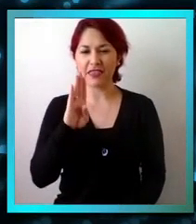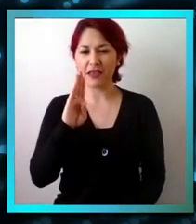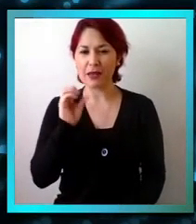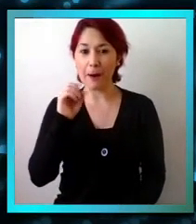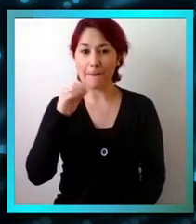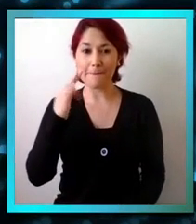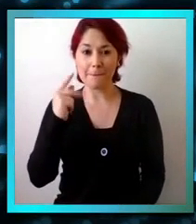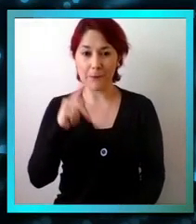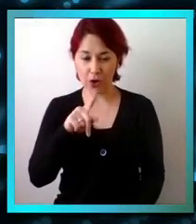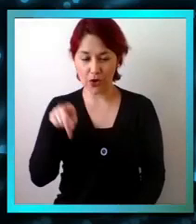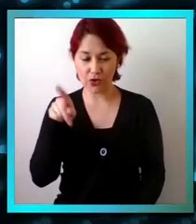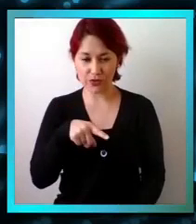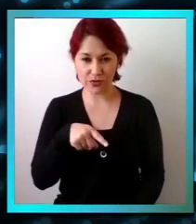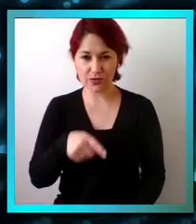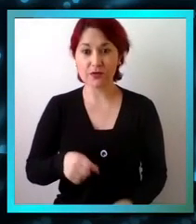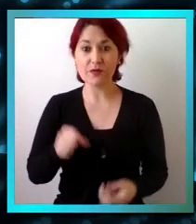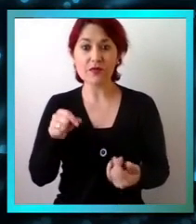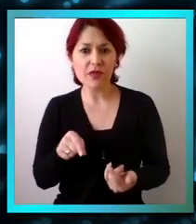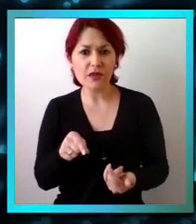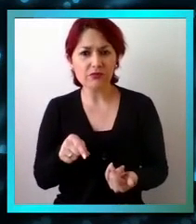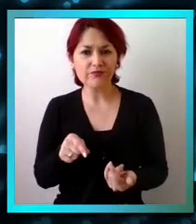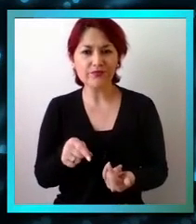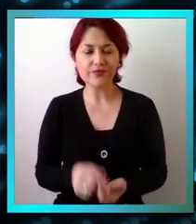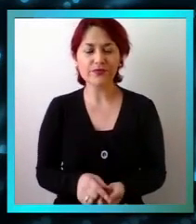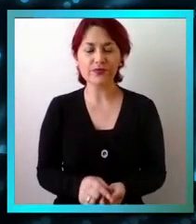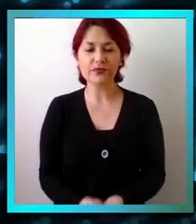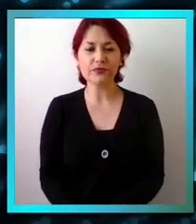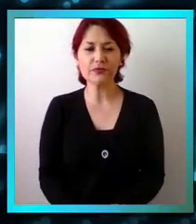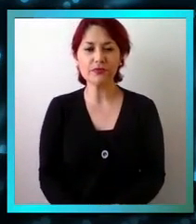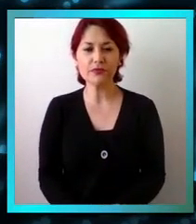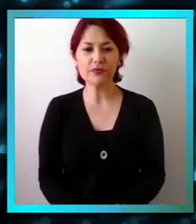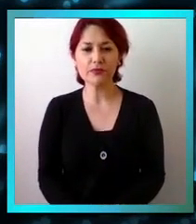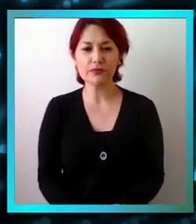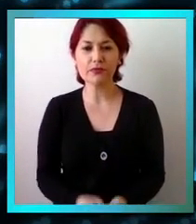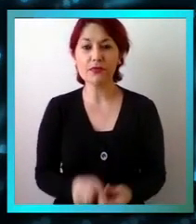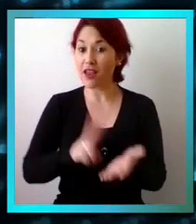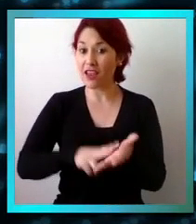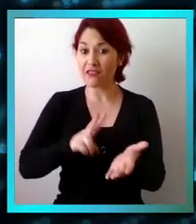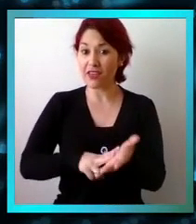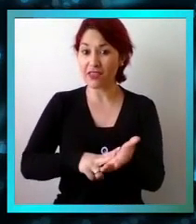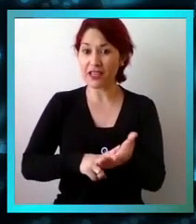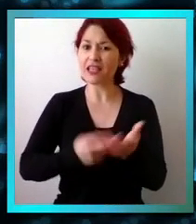uh infected uh technically it can spread this infection to the any other part